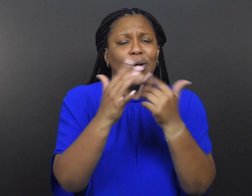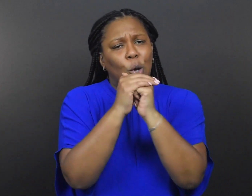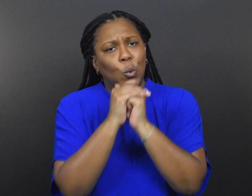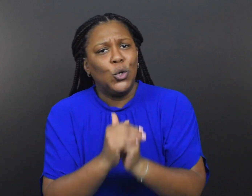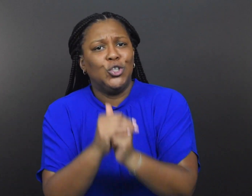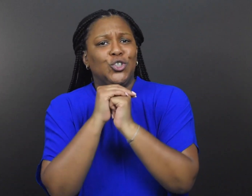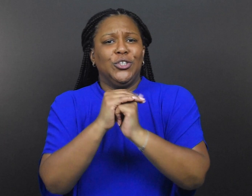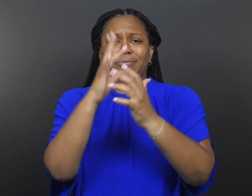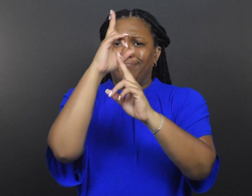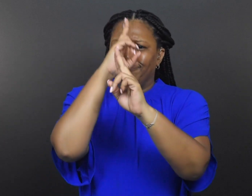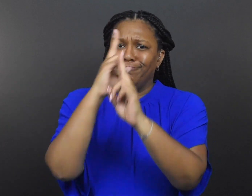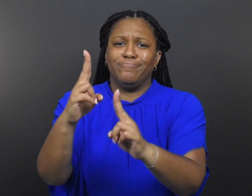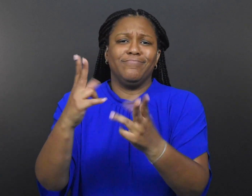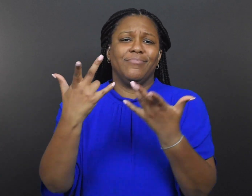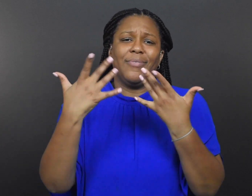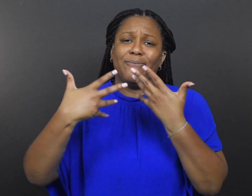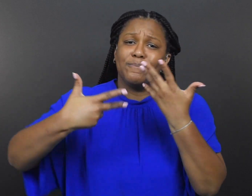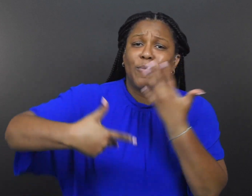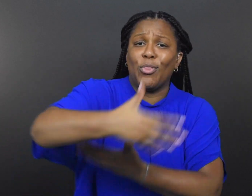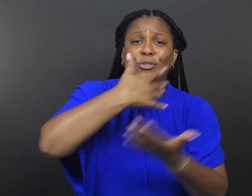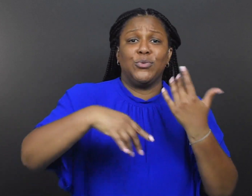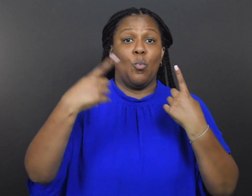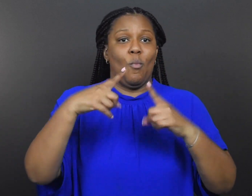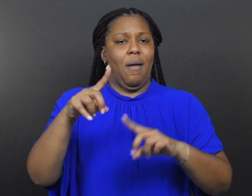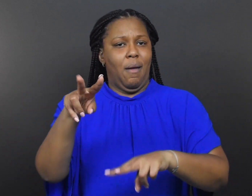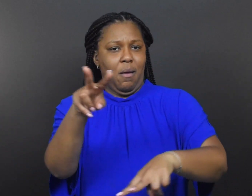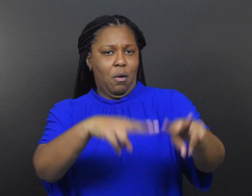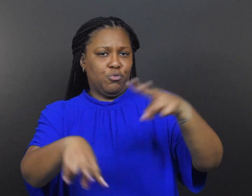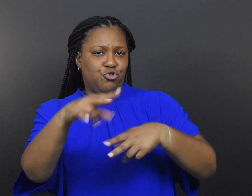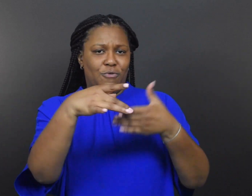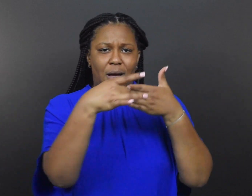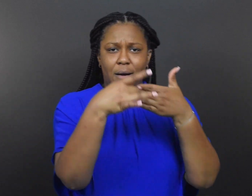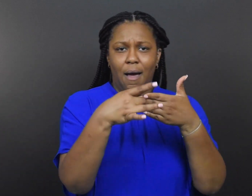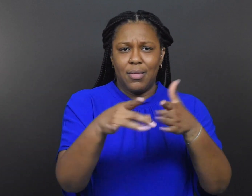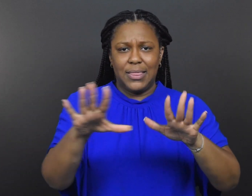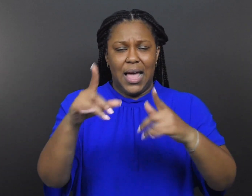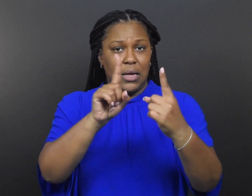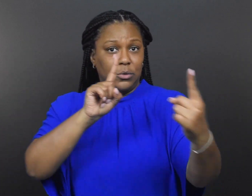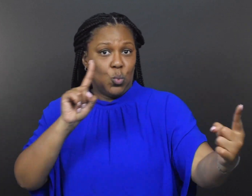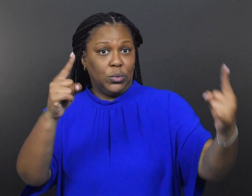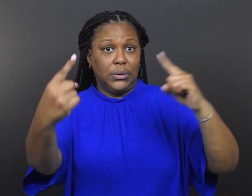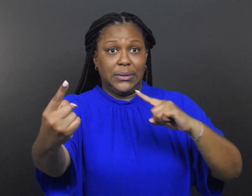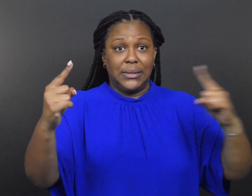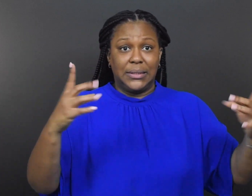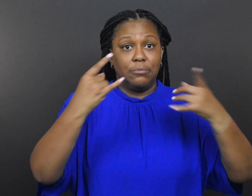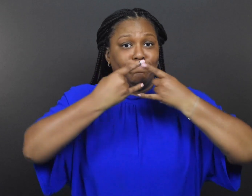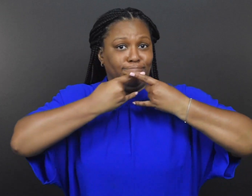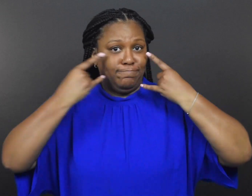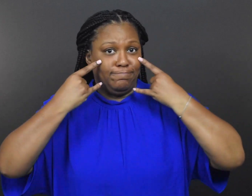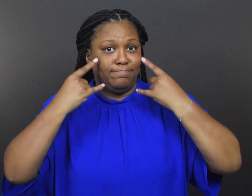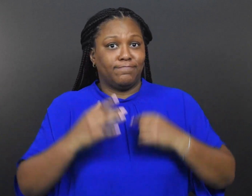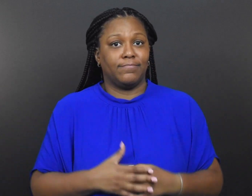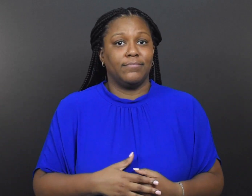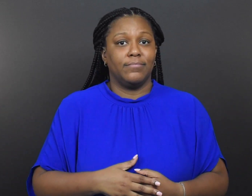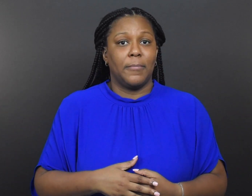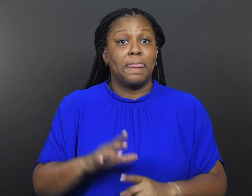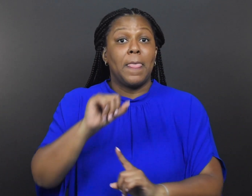fellowship while observing the guidelines on social distancing and wearing masks," stated